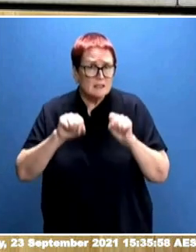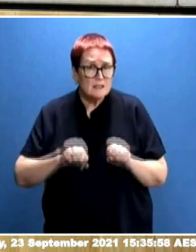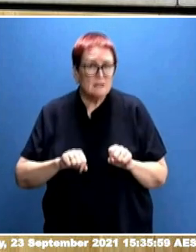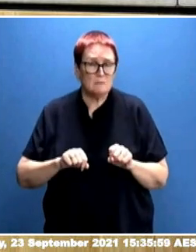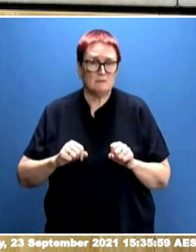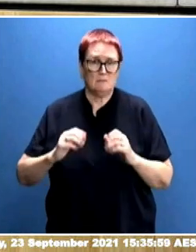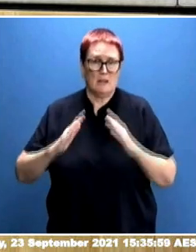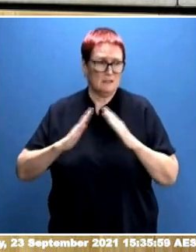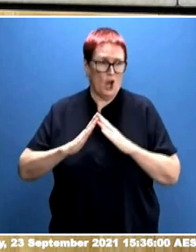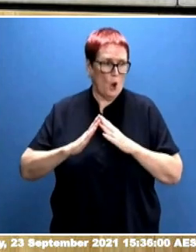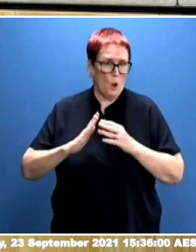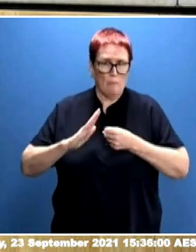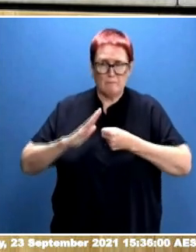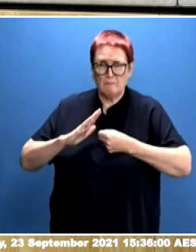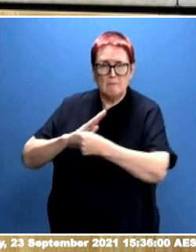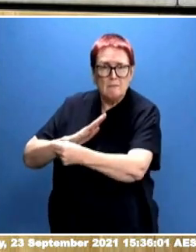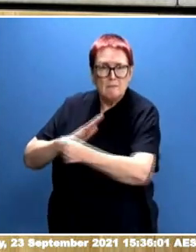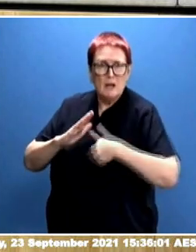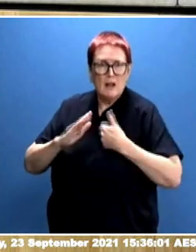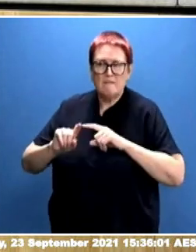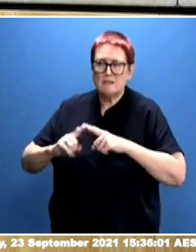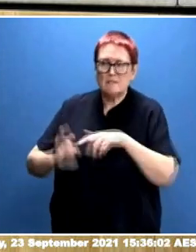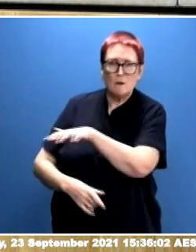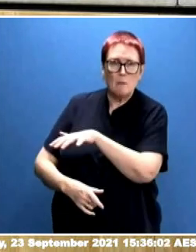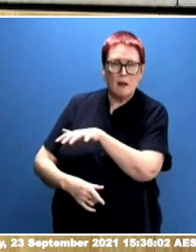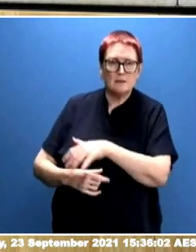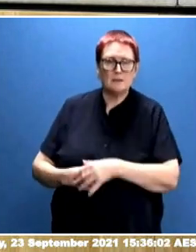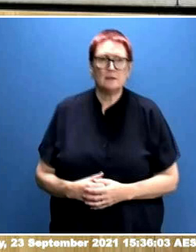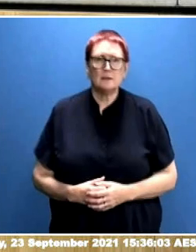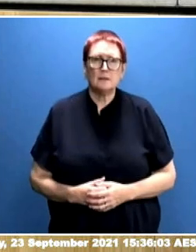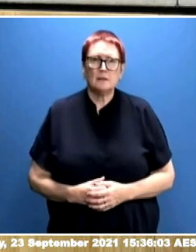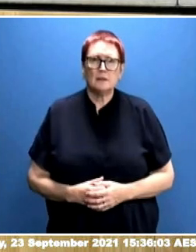Yes. And I was interested to see in the document that she had